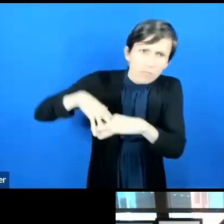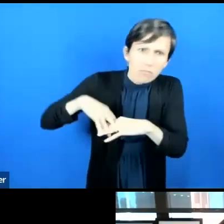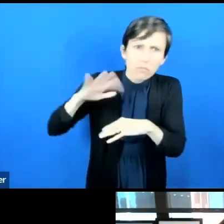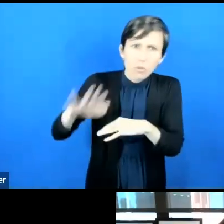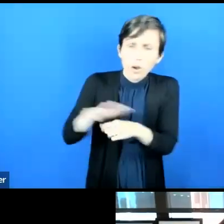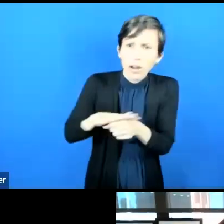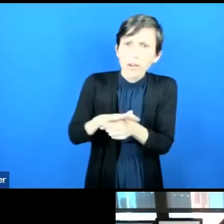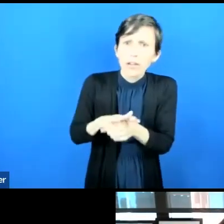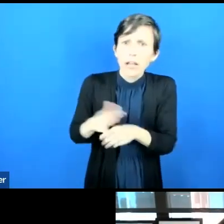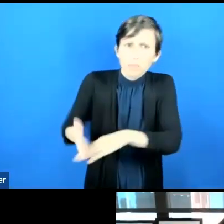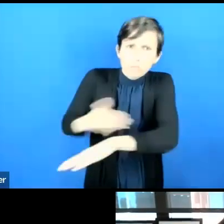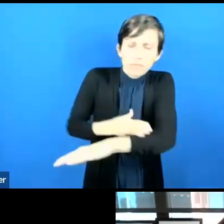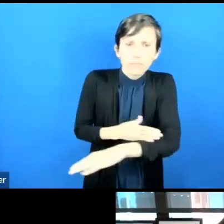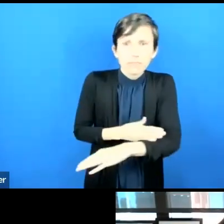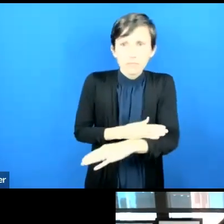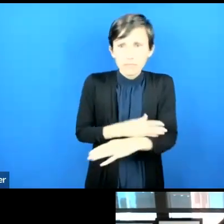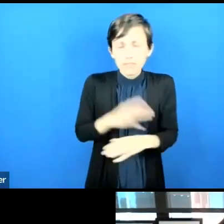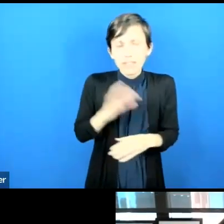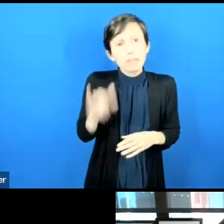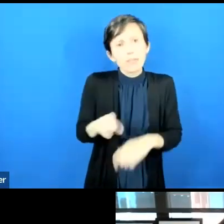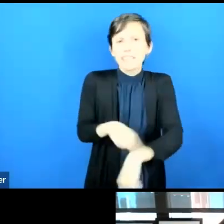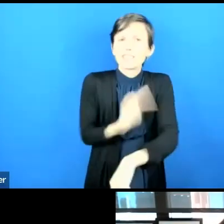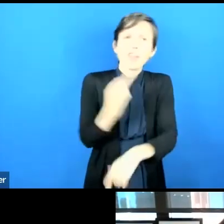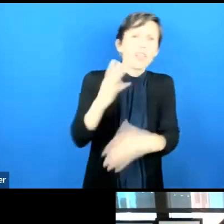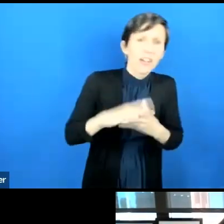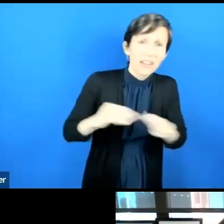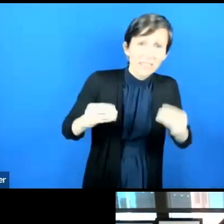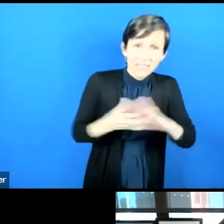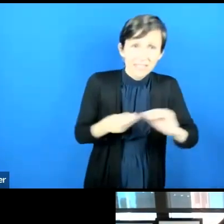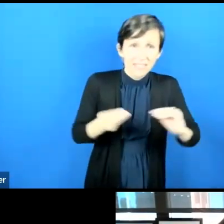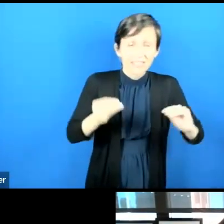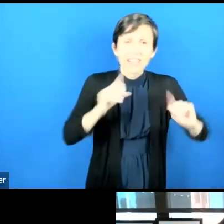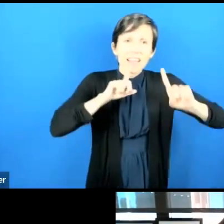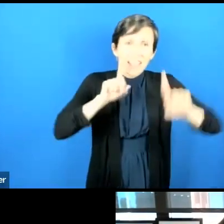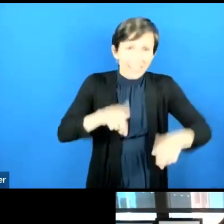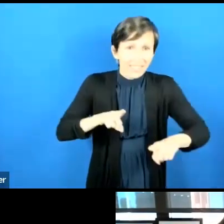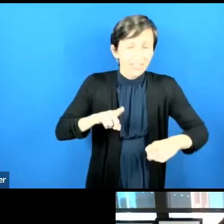So it's a like a long way of saying that, you know,